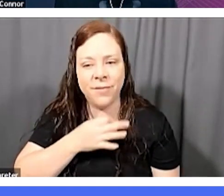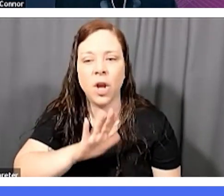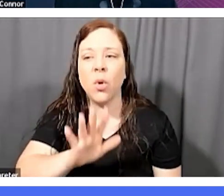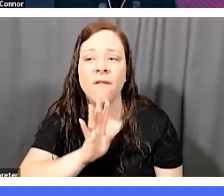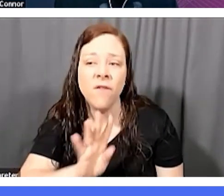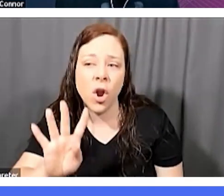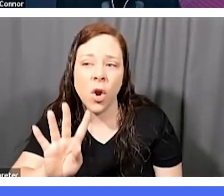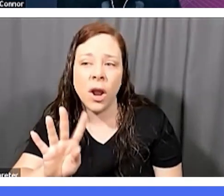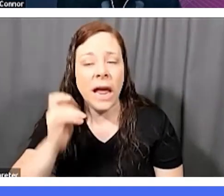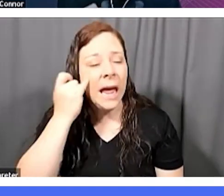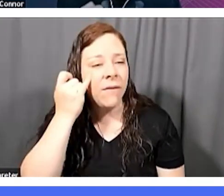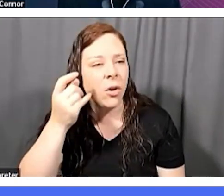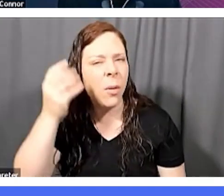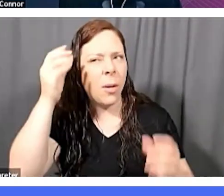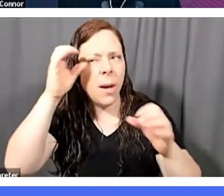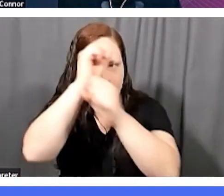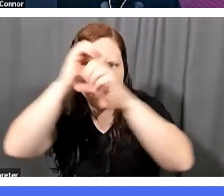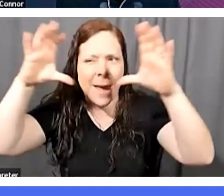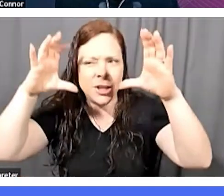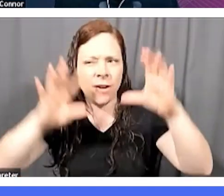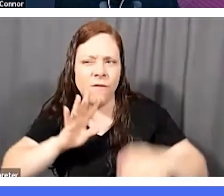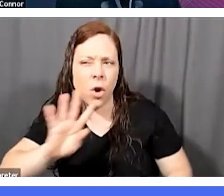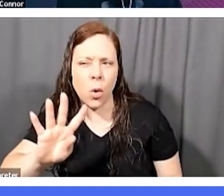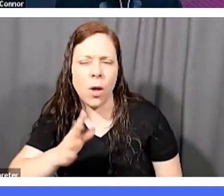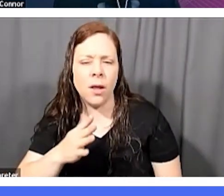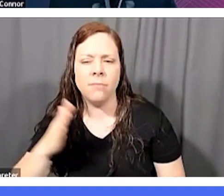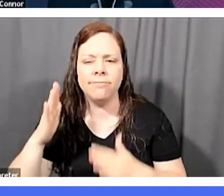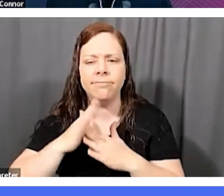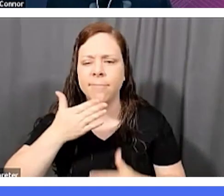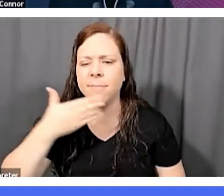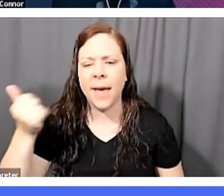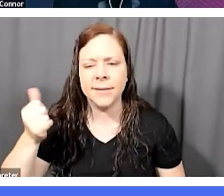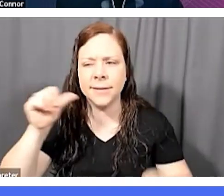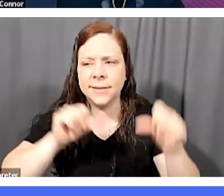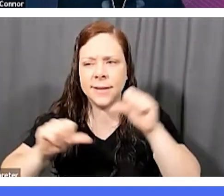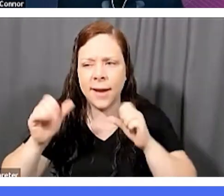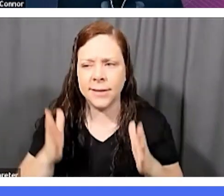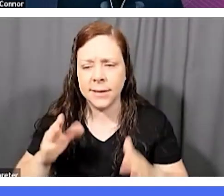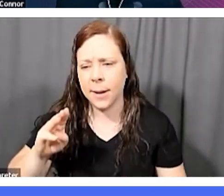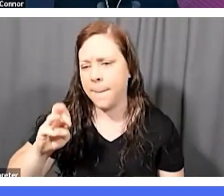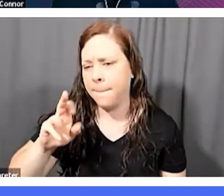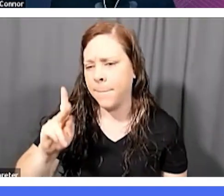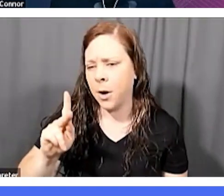or a four year old who's the best scientist, right? Mark Lennenberger told me years ago that four year olds are the best scientists